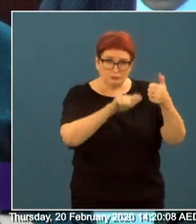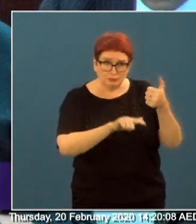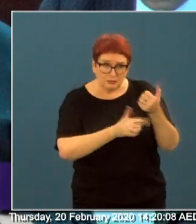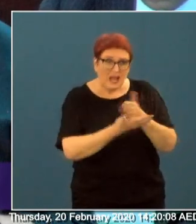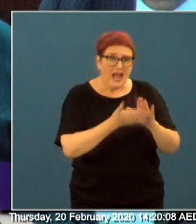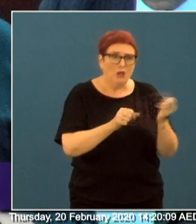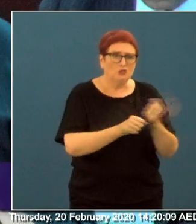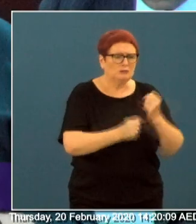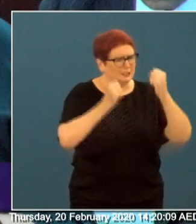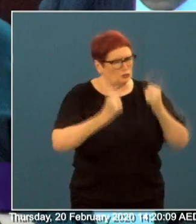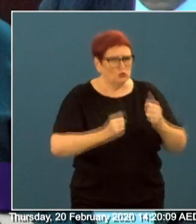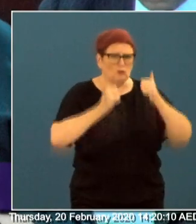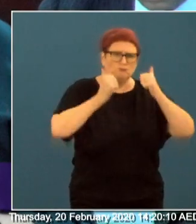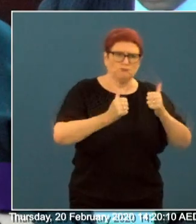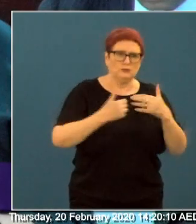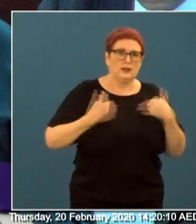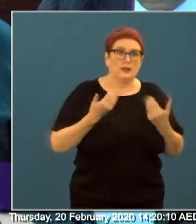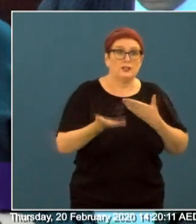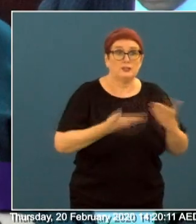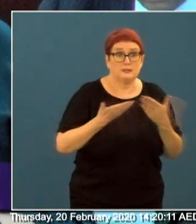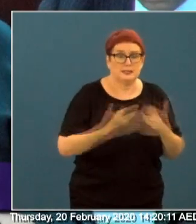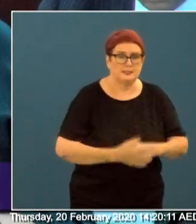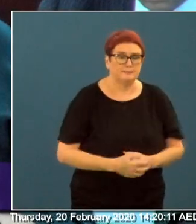worldwide. Are these six recommendations that are